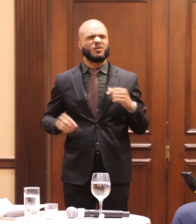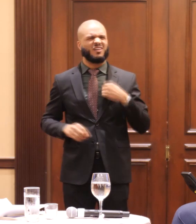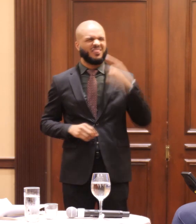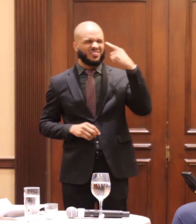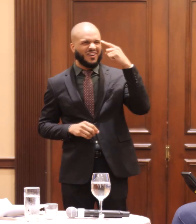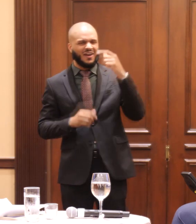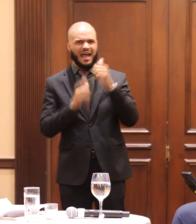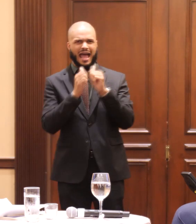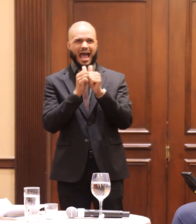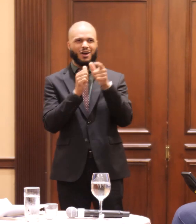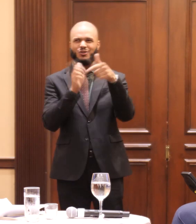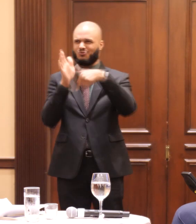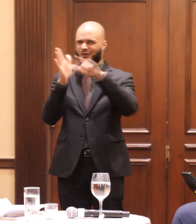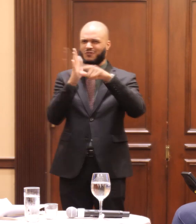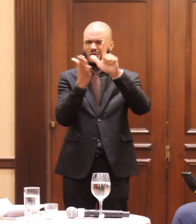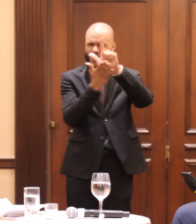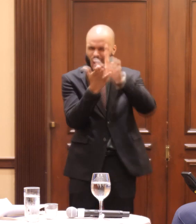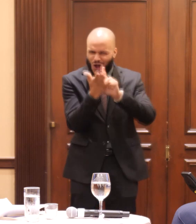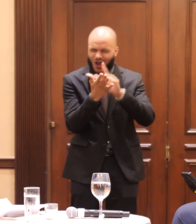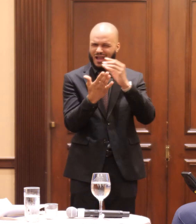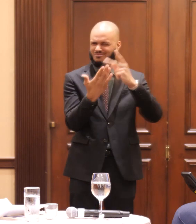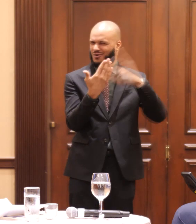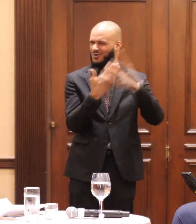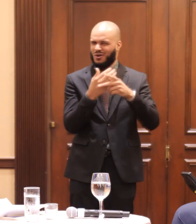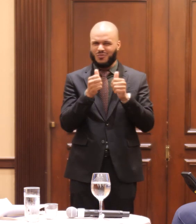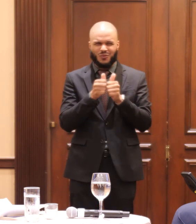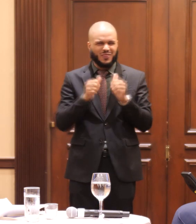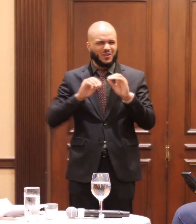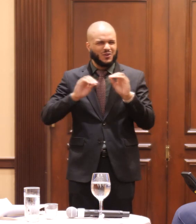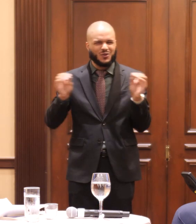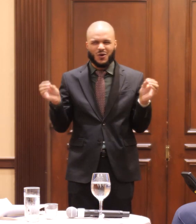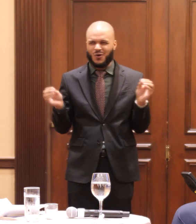going to review all federal laws and programs and make legislative recommendations without a lawyer.